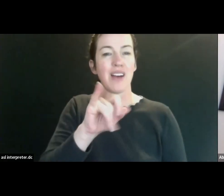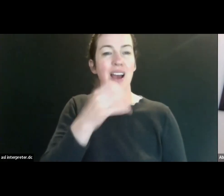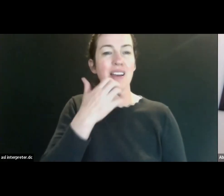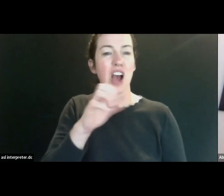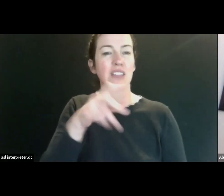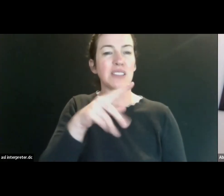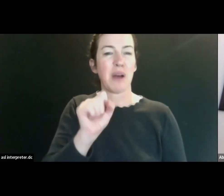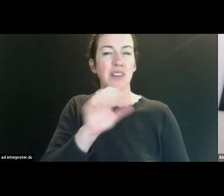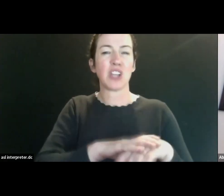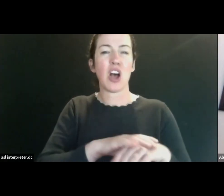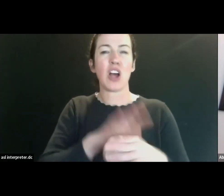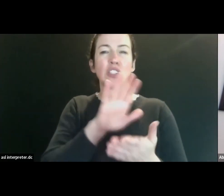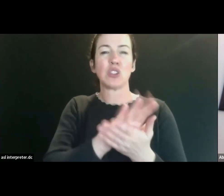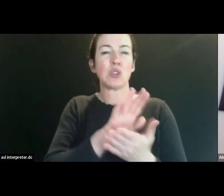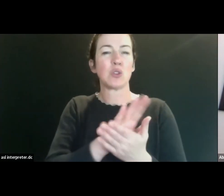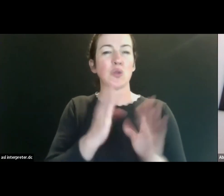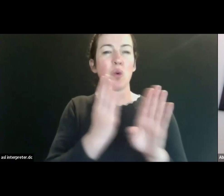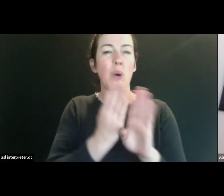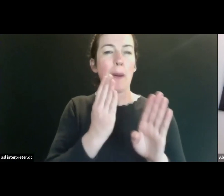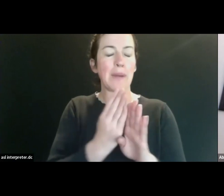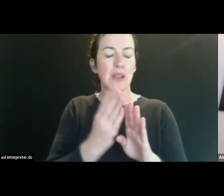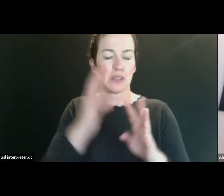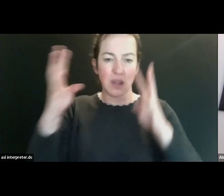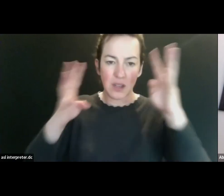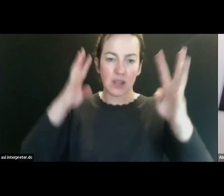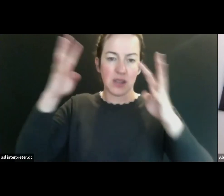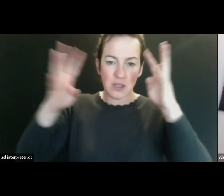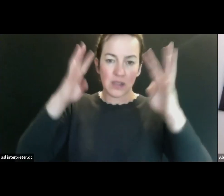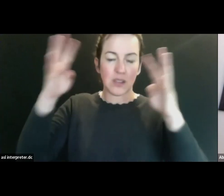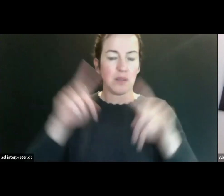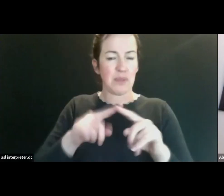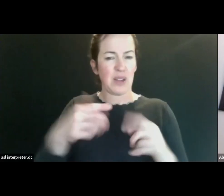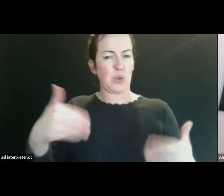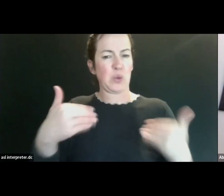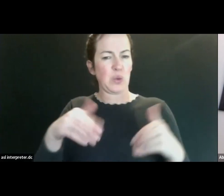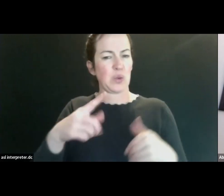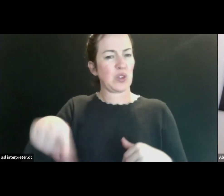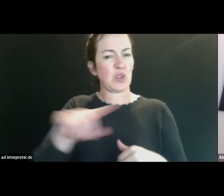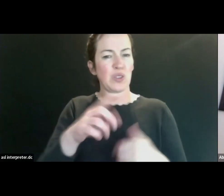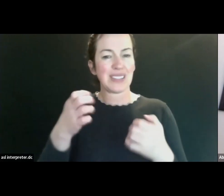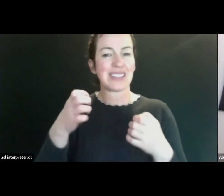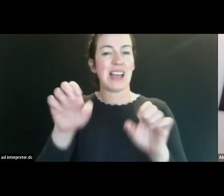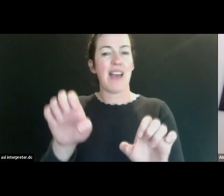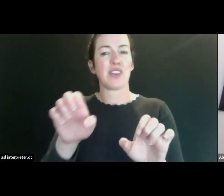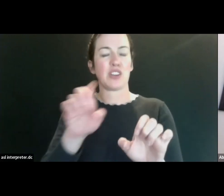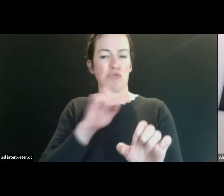like that. So this effort that you guys are taking on is is a wonderful thing, and I'm